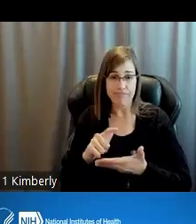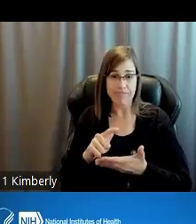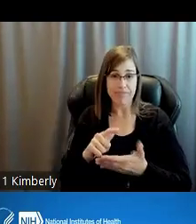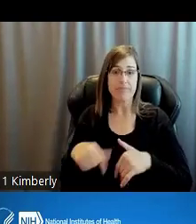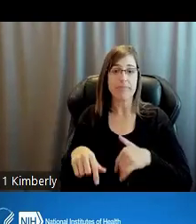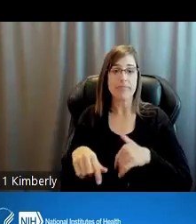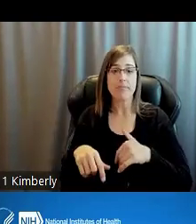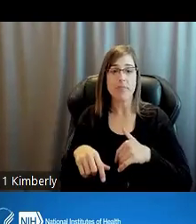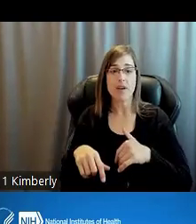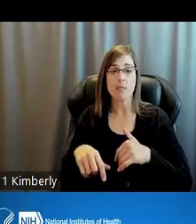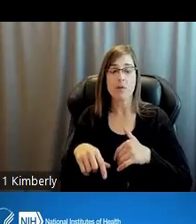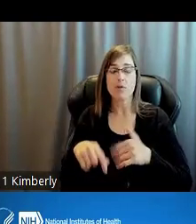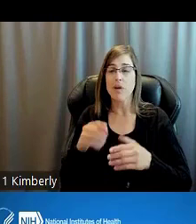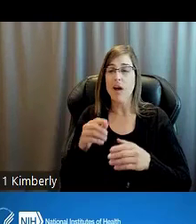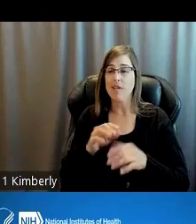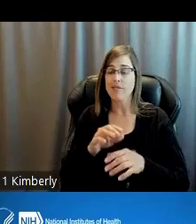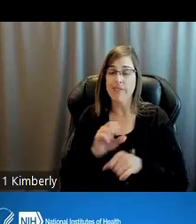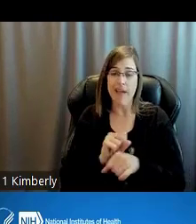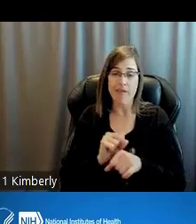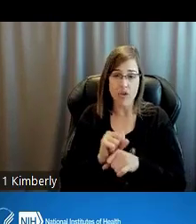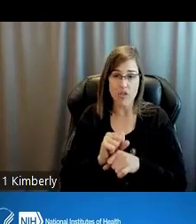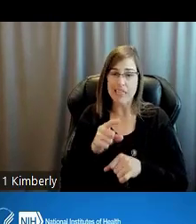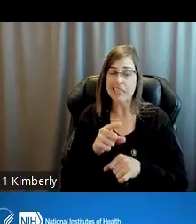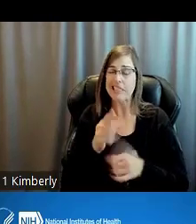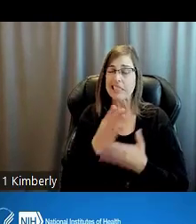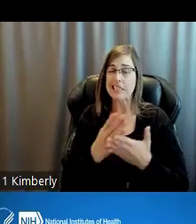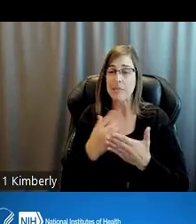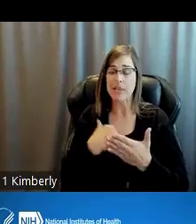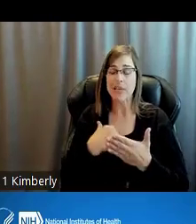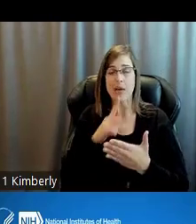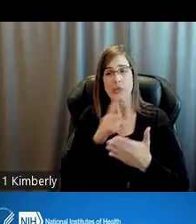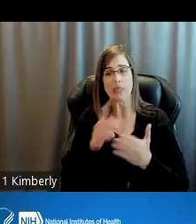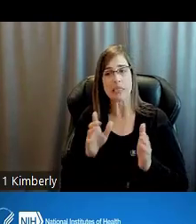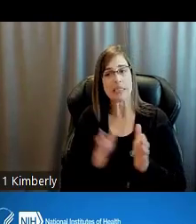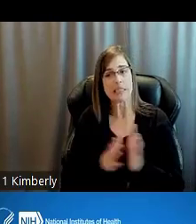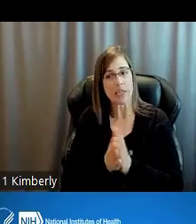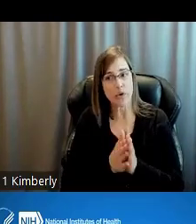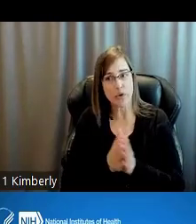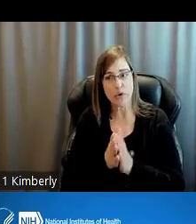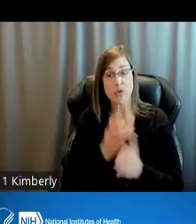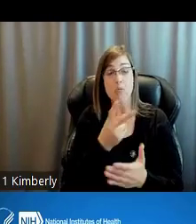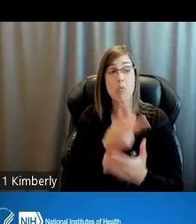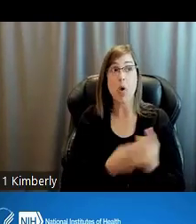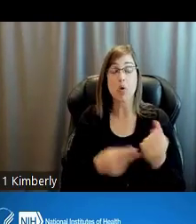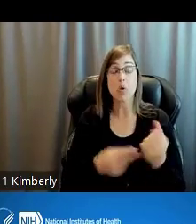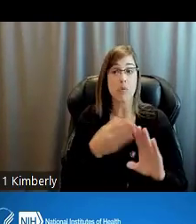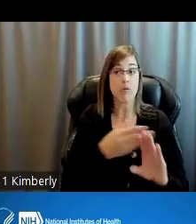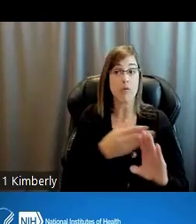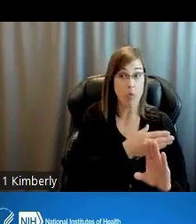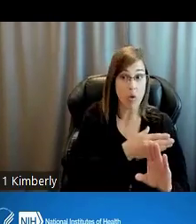So this is something that I highly encourage you, both before you apply and after you have the award,